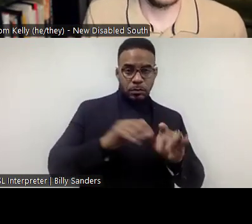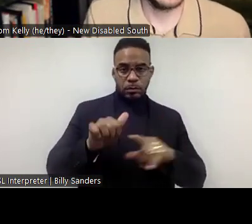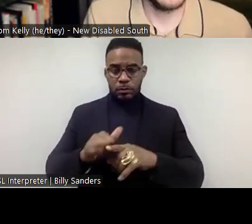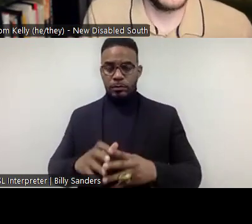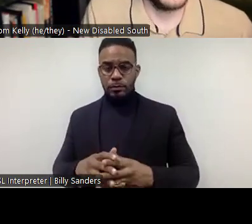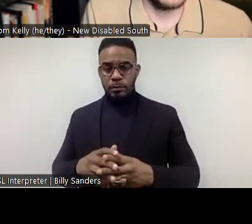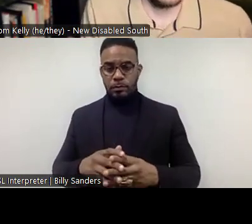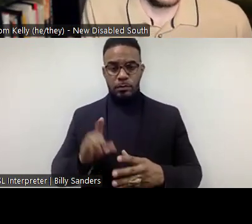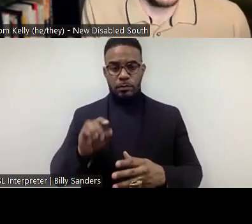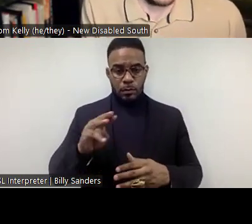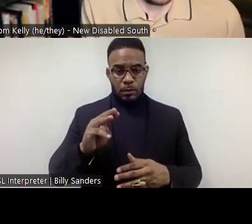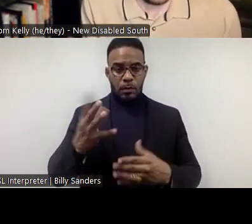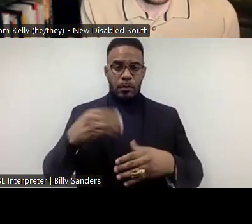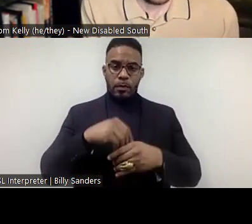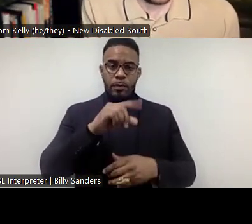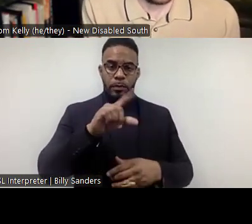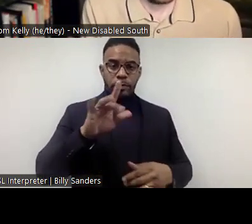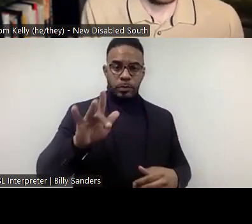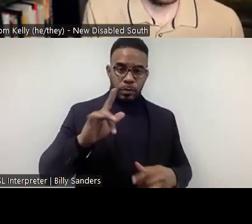the University of Pennsylvania 's School of Social Policy and